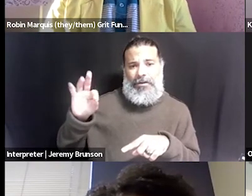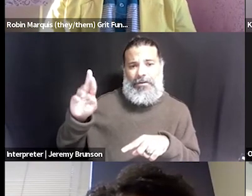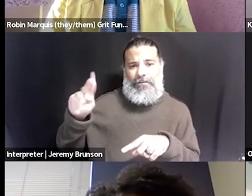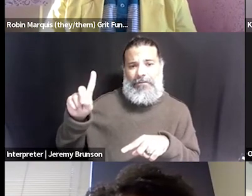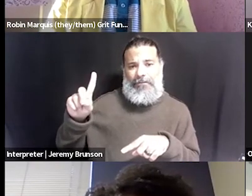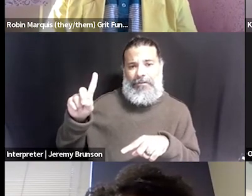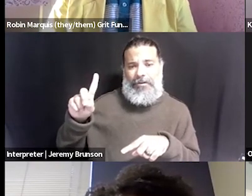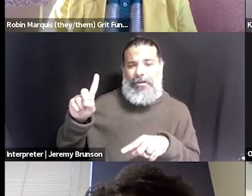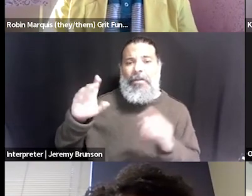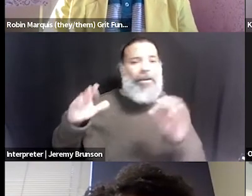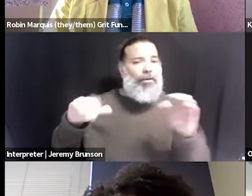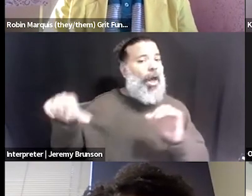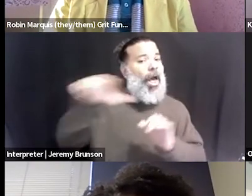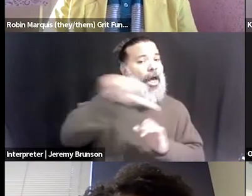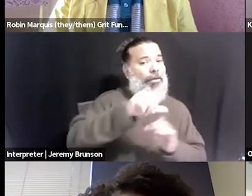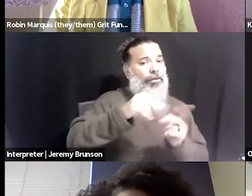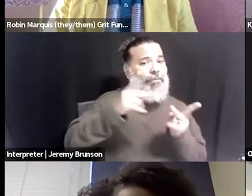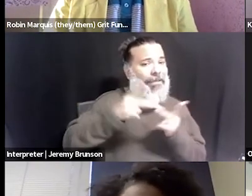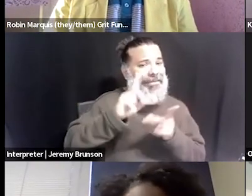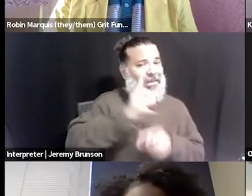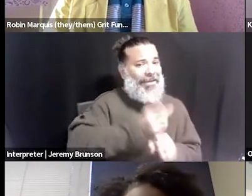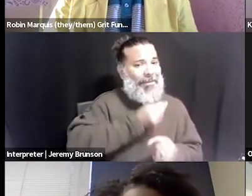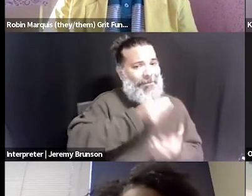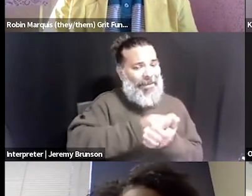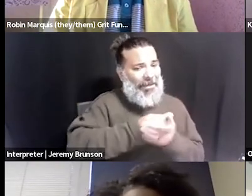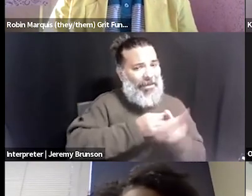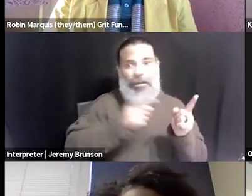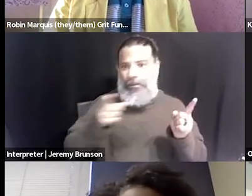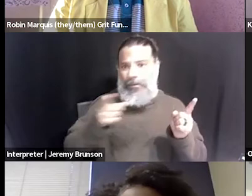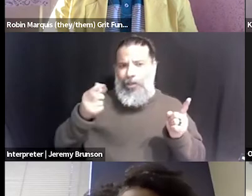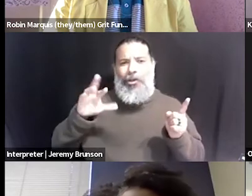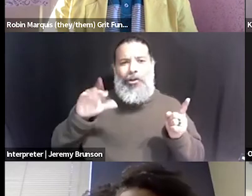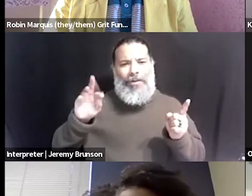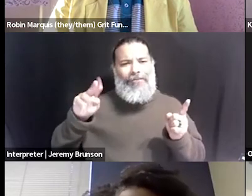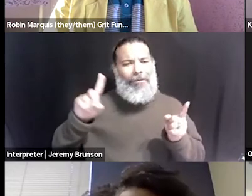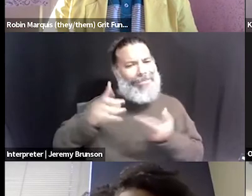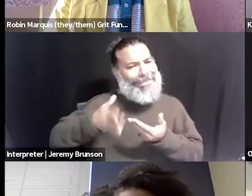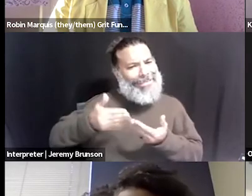applied for was definitely the easiest to talk to and understand.